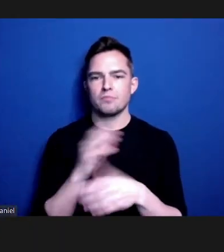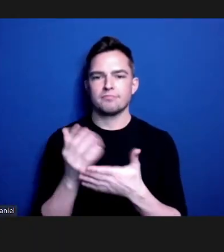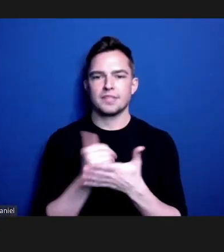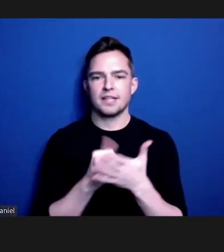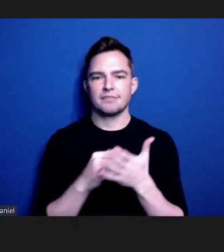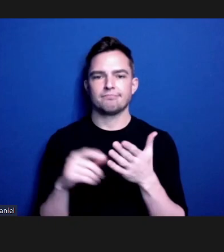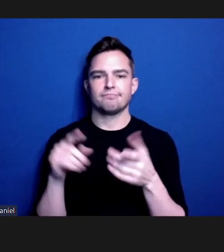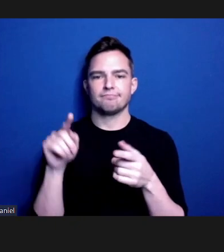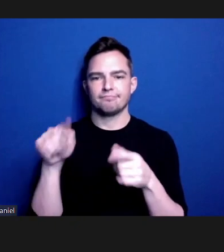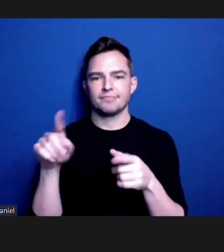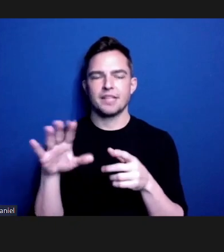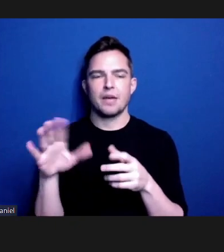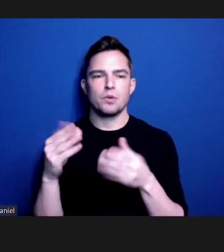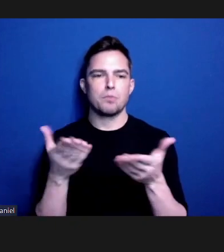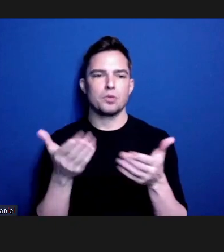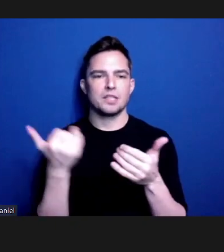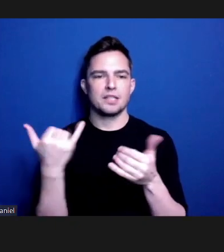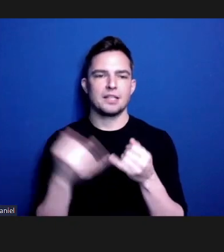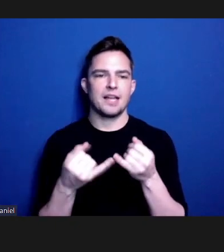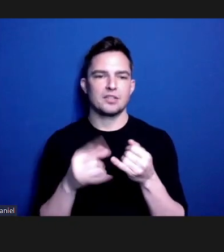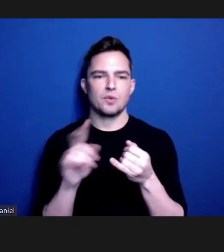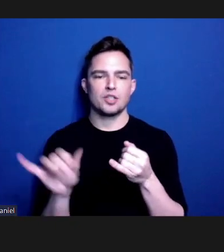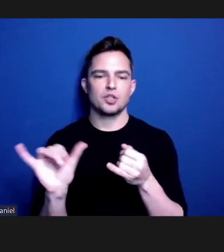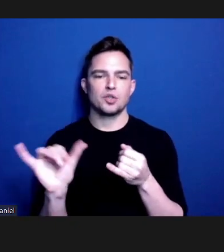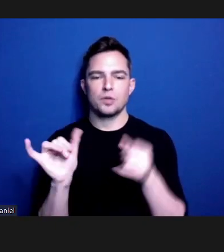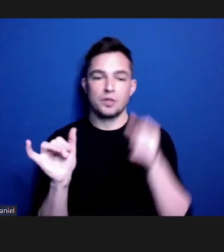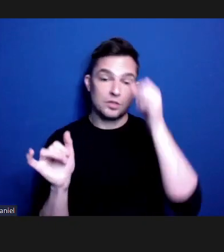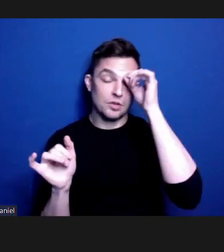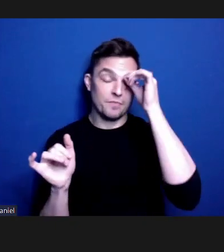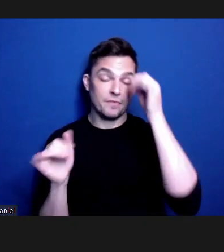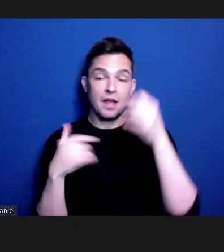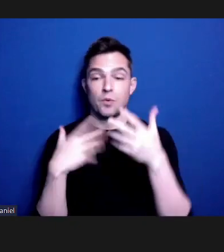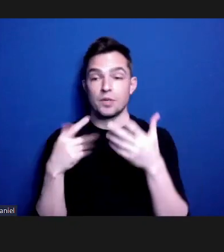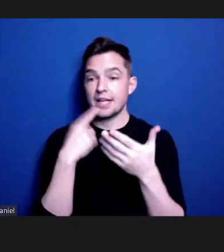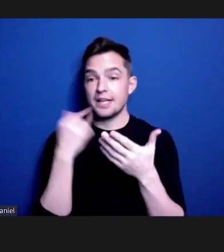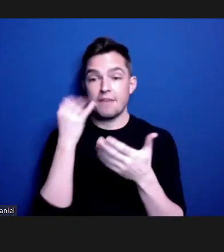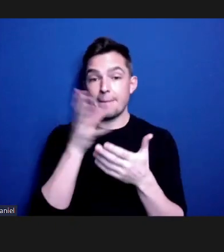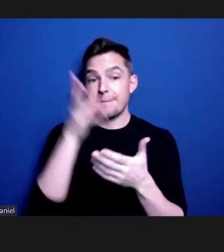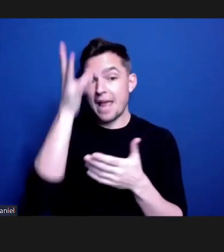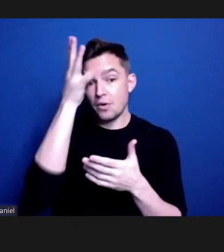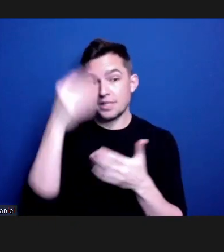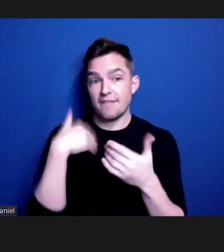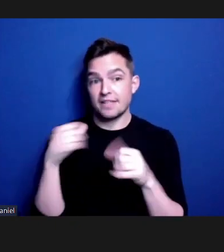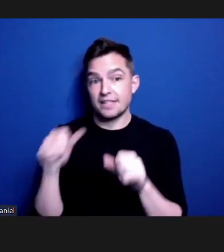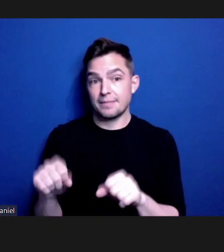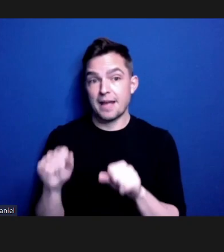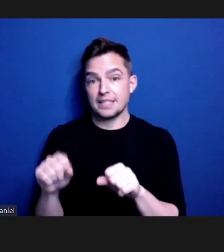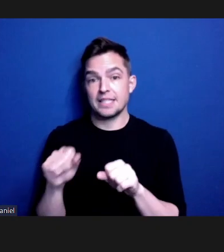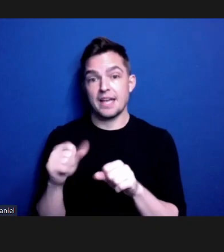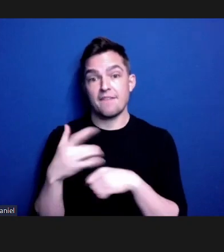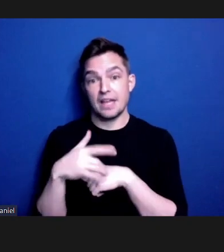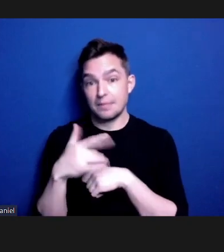as well. So I wanted to say like, if parents have capacity and availability, it can be